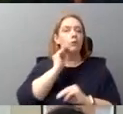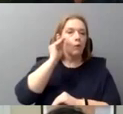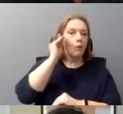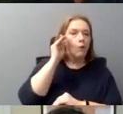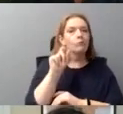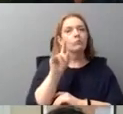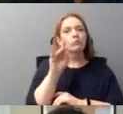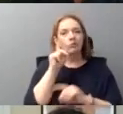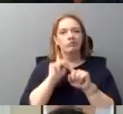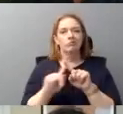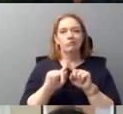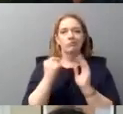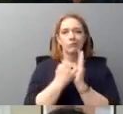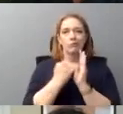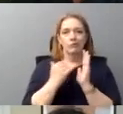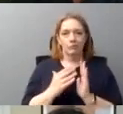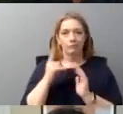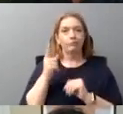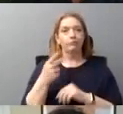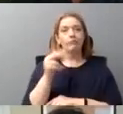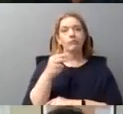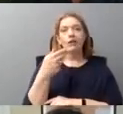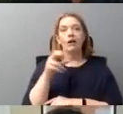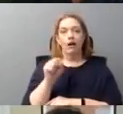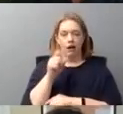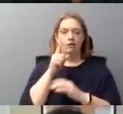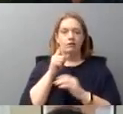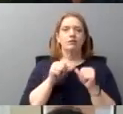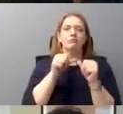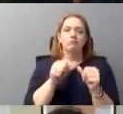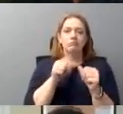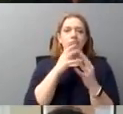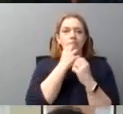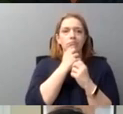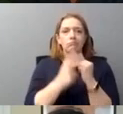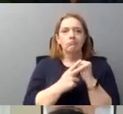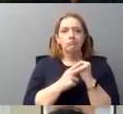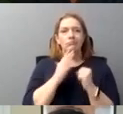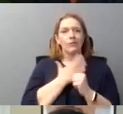HAHS is helping to preserve the nation's legacy of creativity in the visual arts. Their support